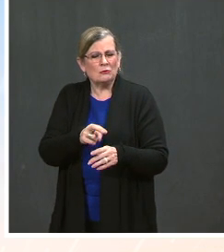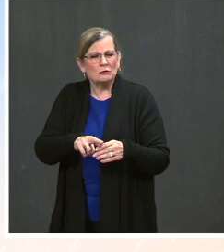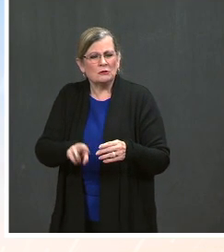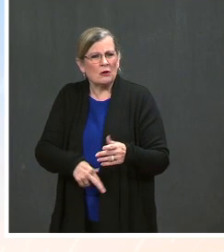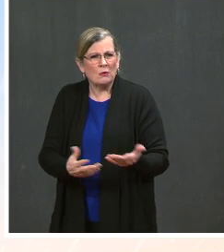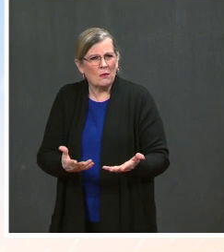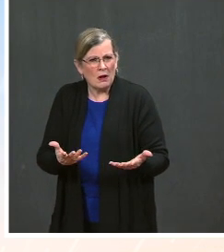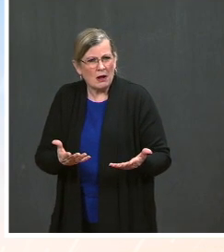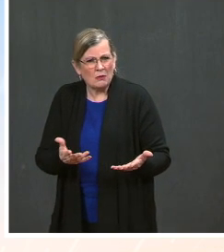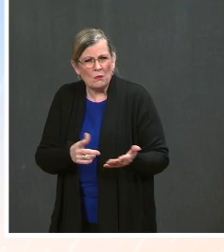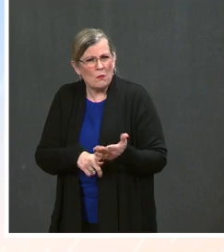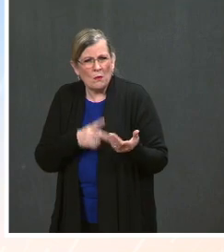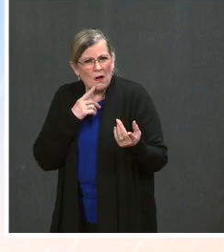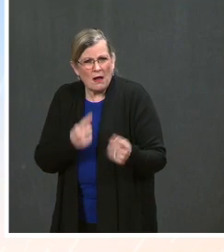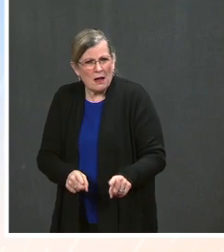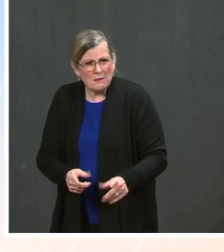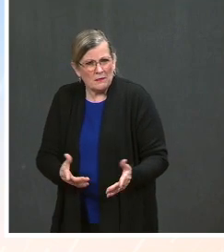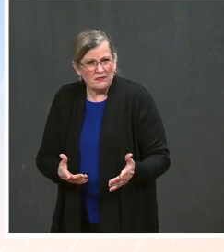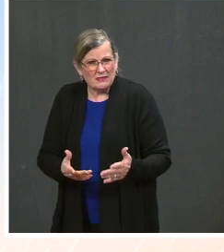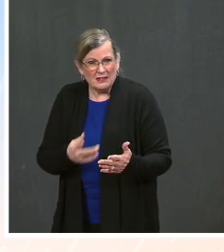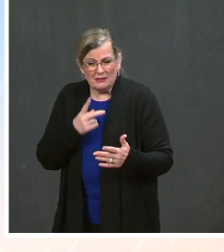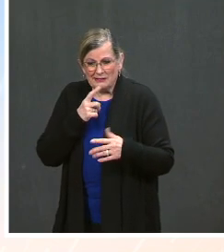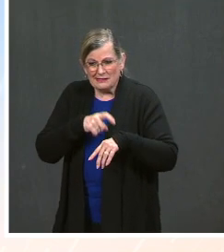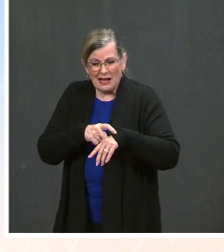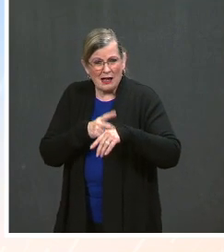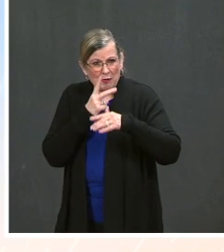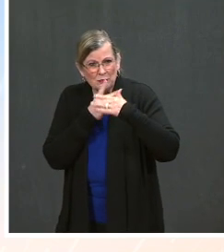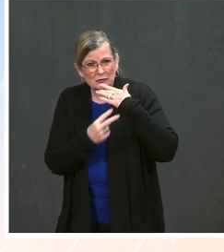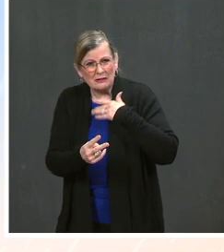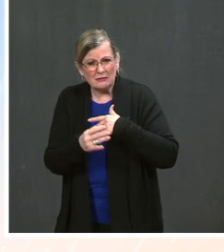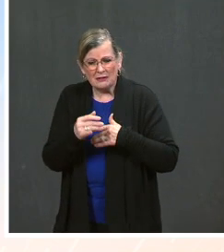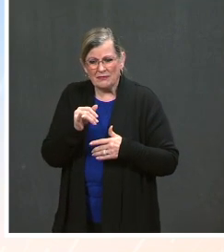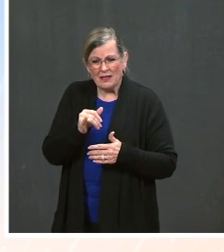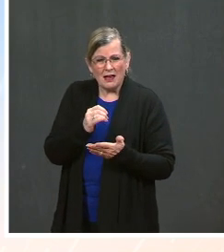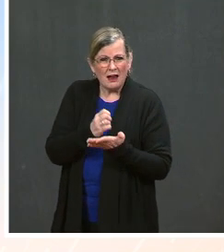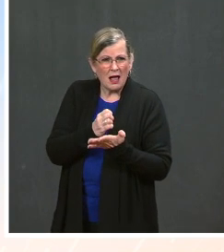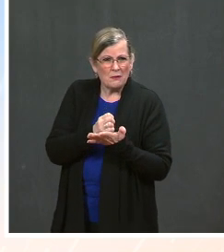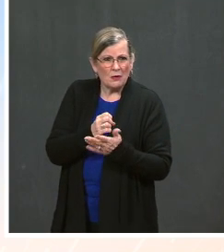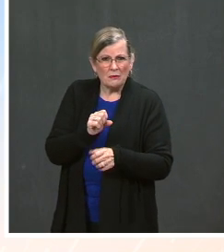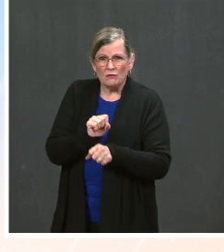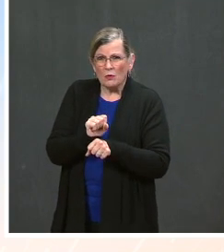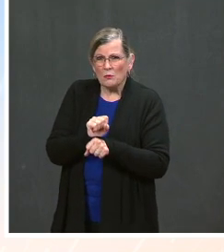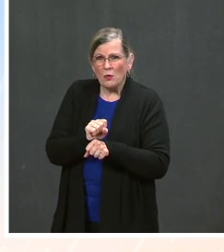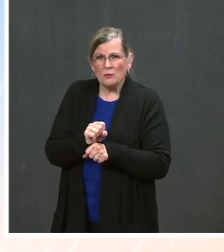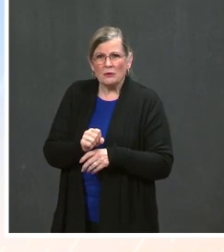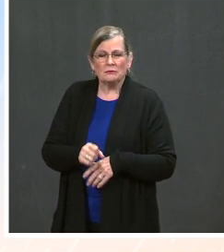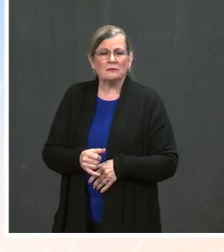for those areas of the economy to have employment coming back? Secretary Walsh: You know, again, that's a great question.